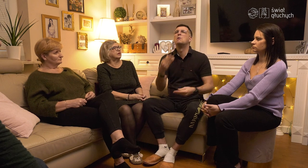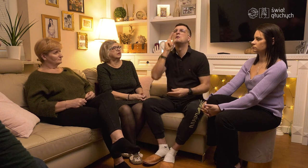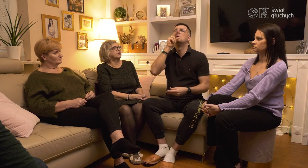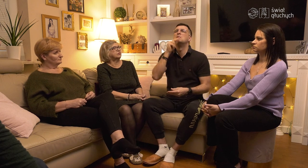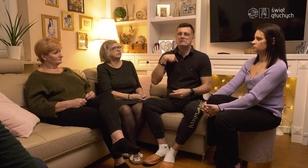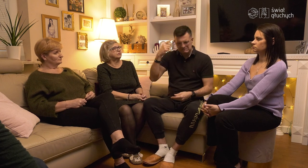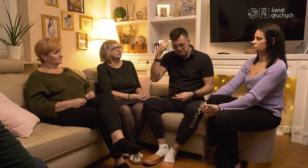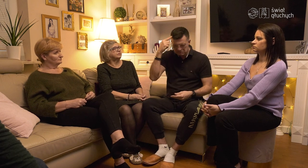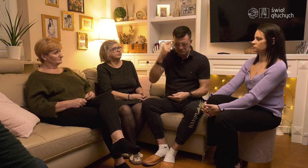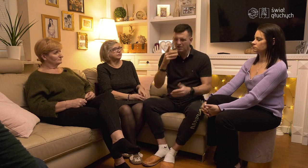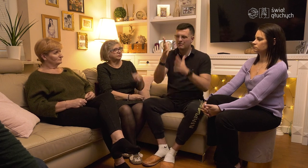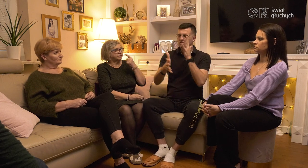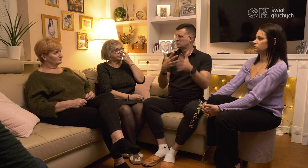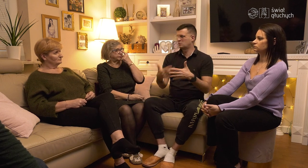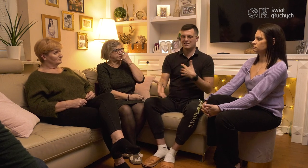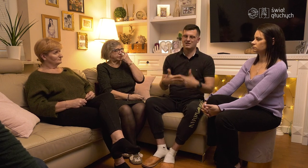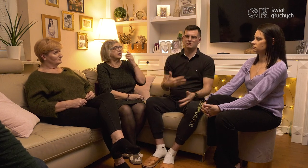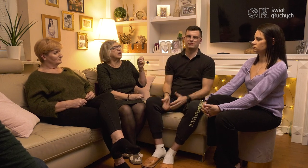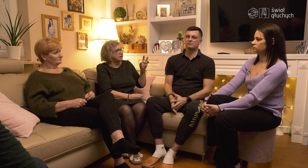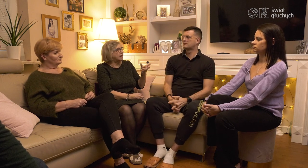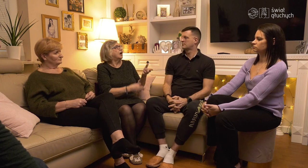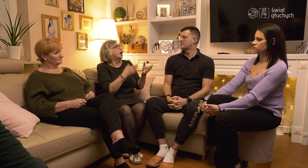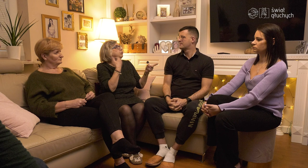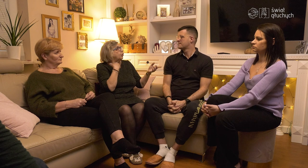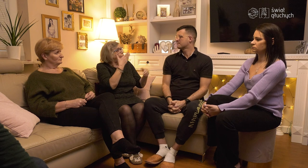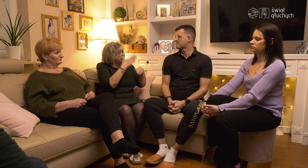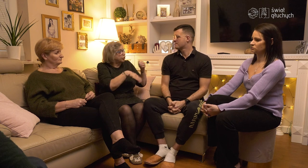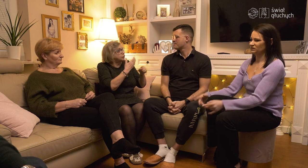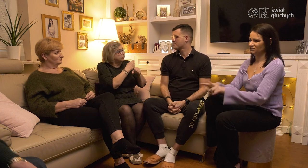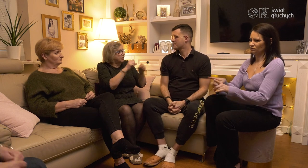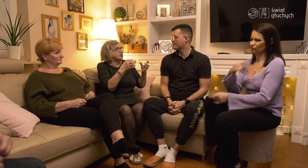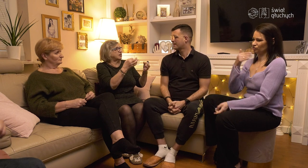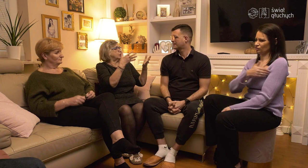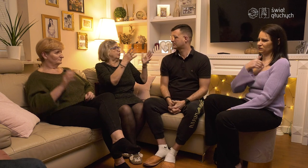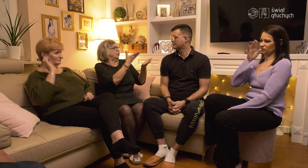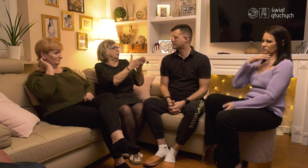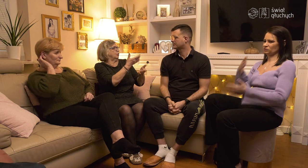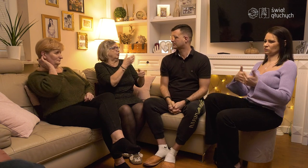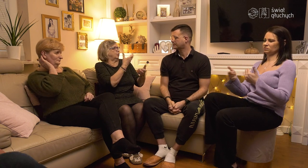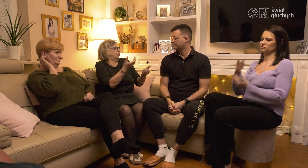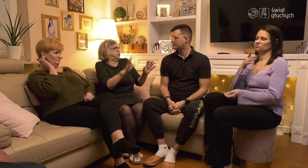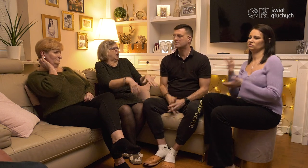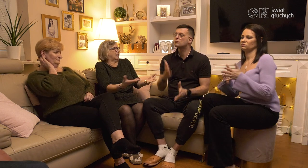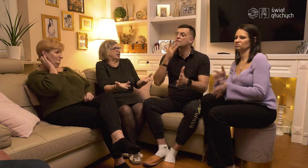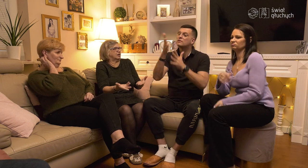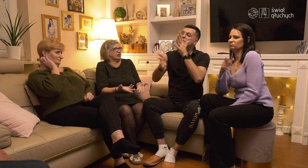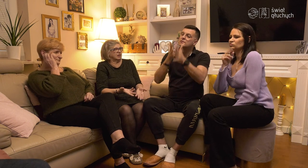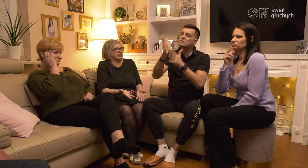I sat over the books and guessed what it was about. They were signaling poorly. [Grażyna]: You finished school and it was getting worse and worse, eventually it would collapse. [Monika]: Same with me, weekly signing, mostly talking.